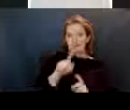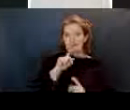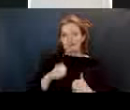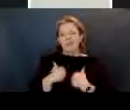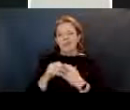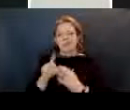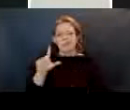miles from Crenshaw.